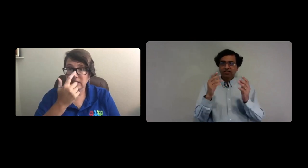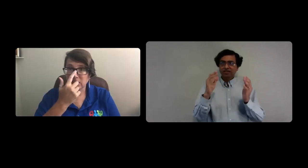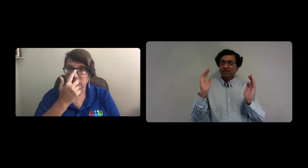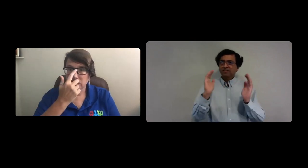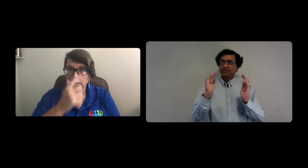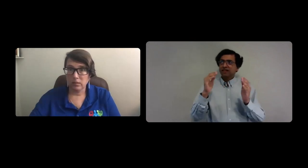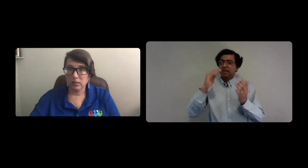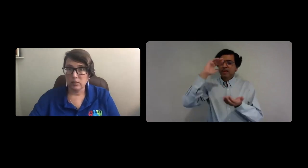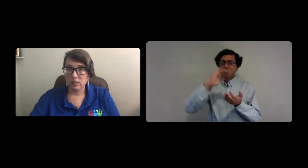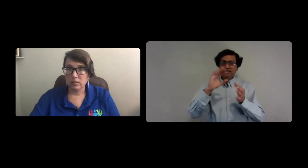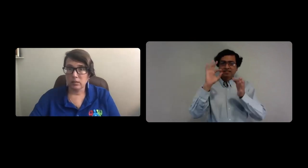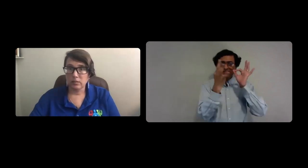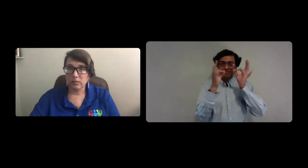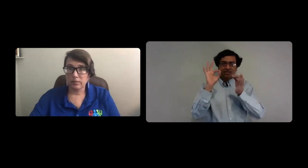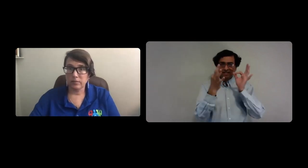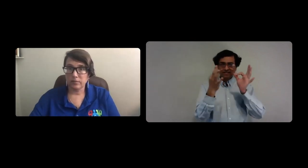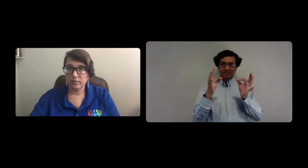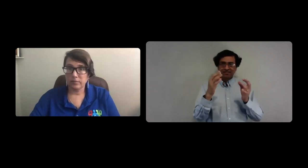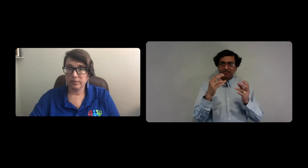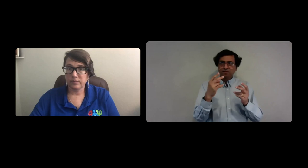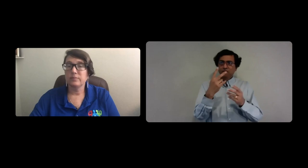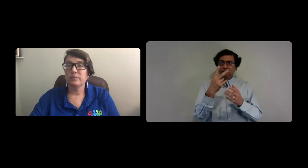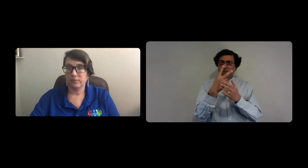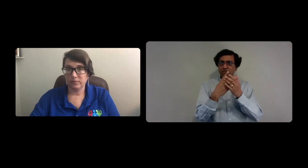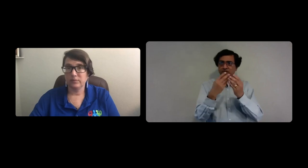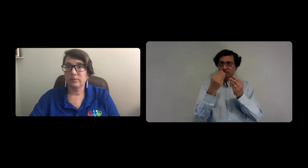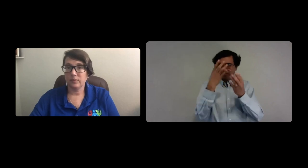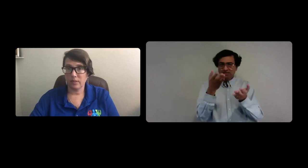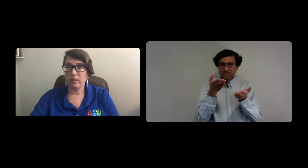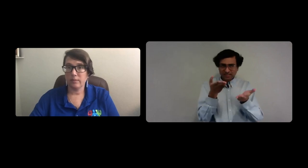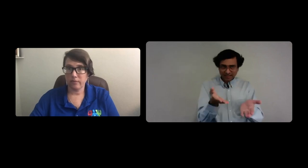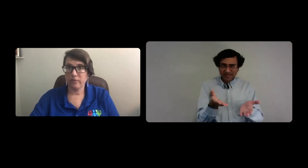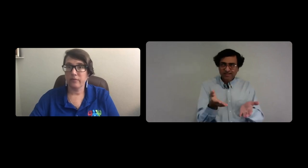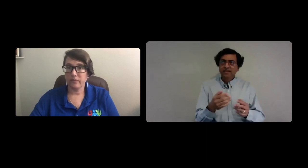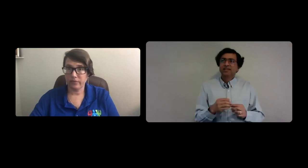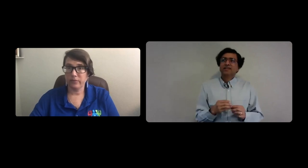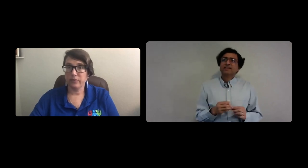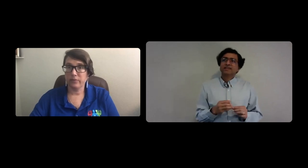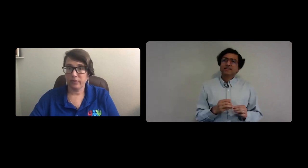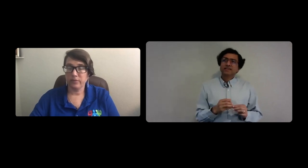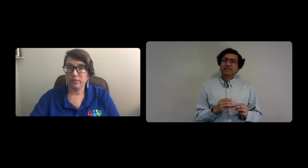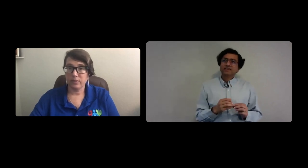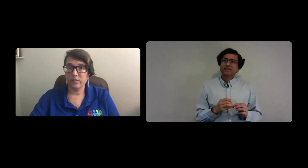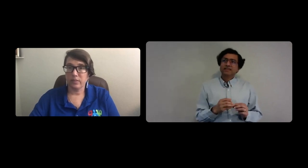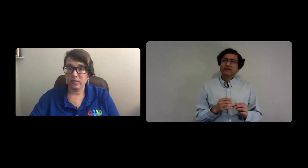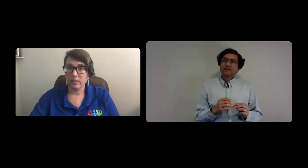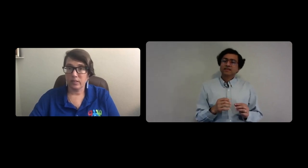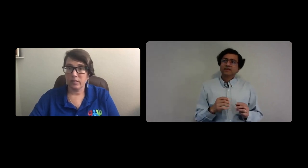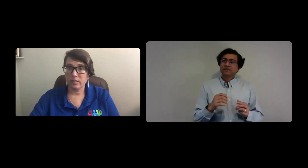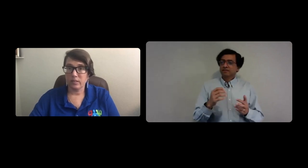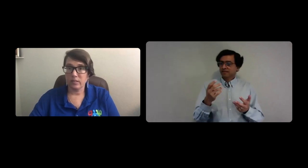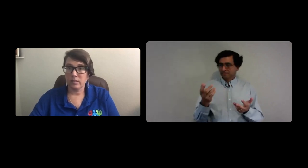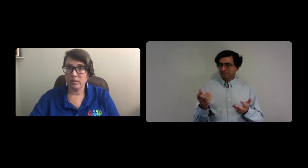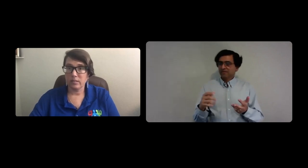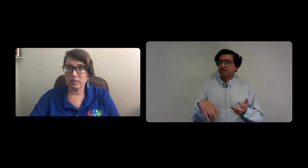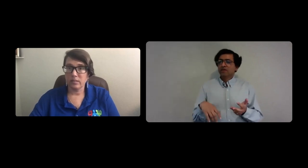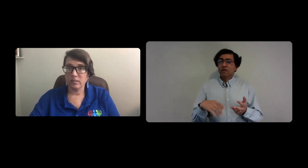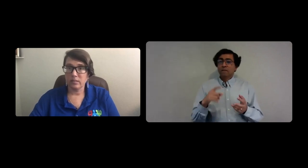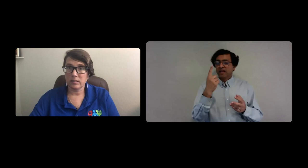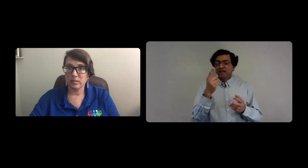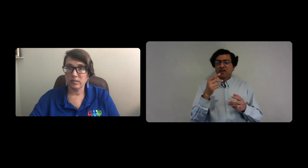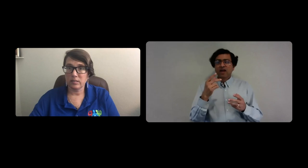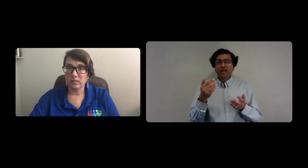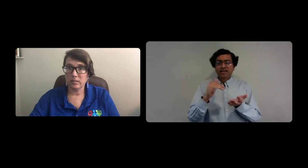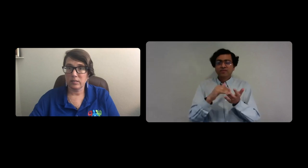It's possible that cued speech might be less distracting, less demanding on